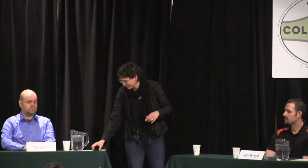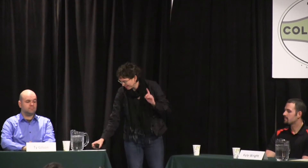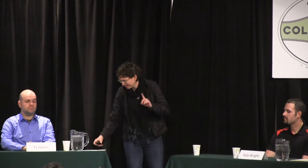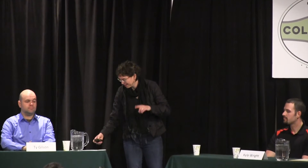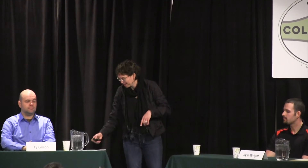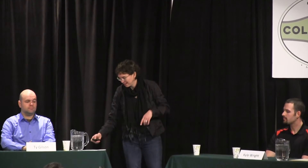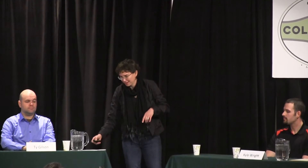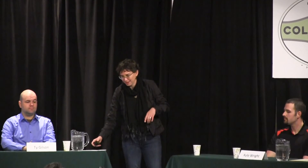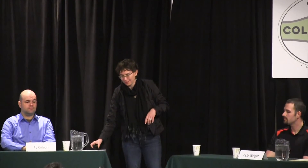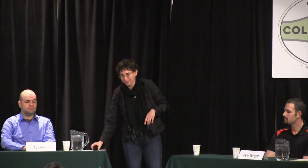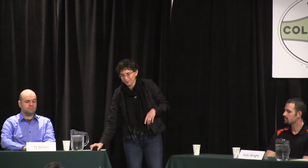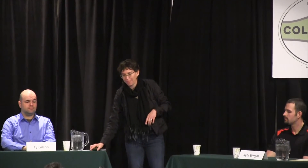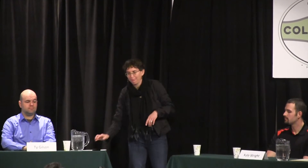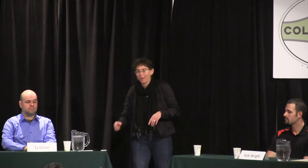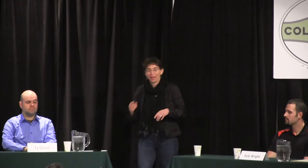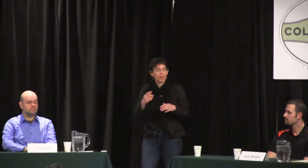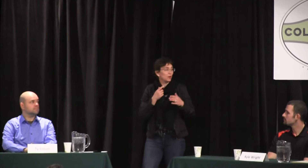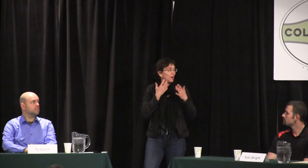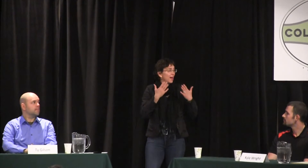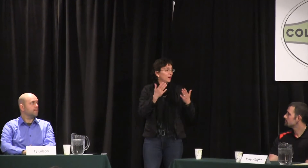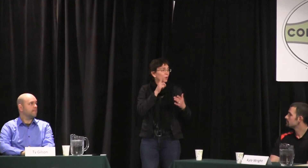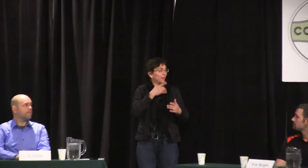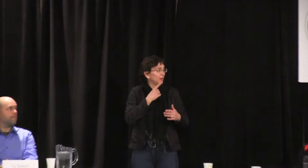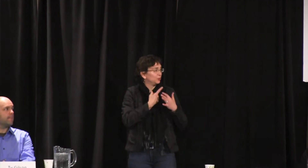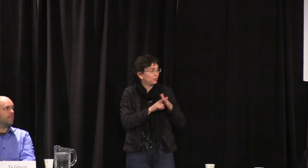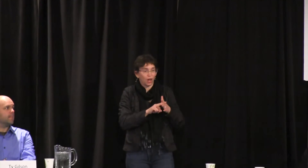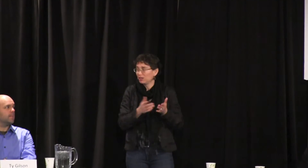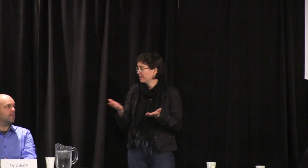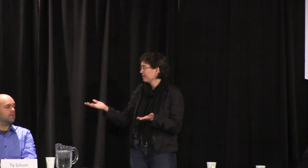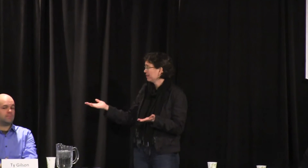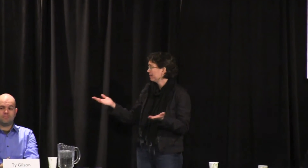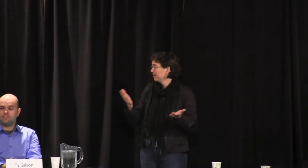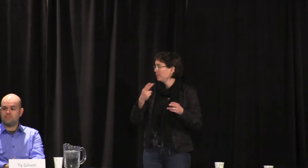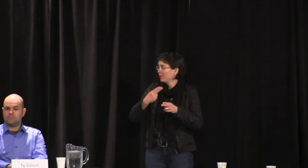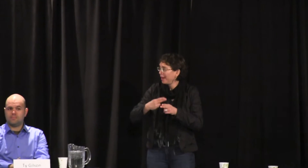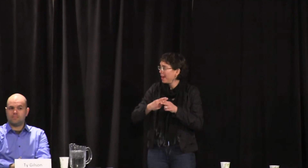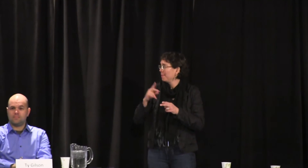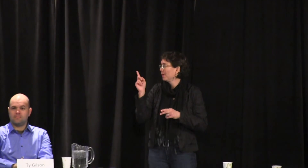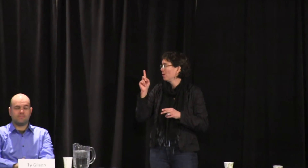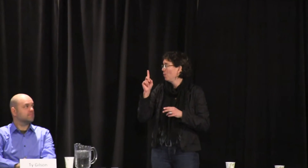I think that was good for everyone. So who would like to start?